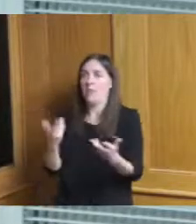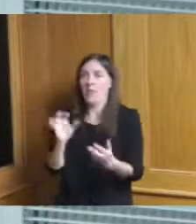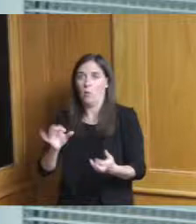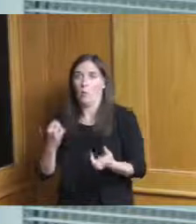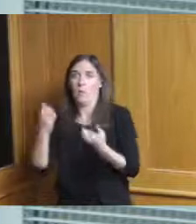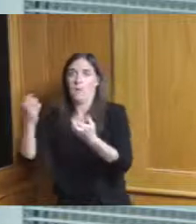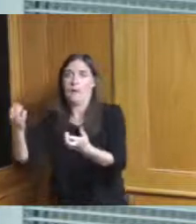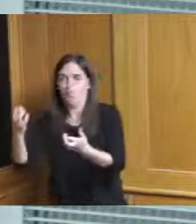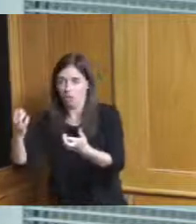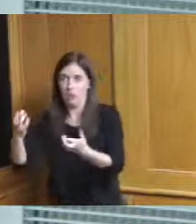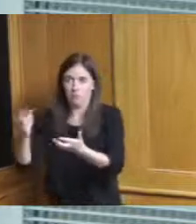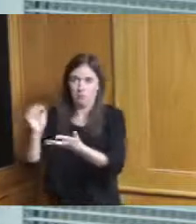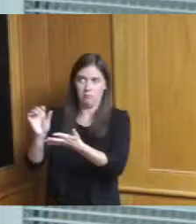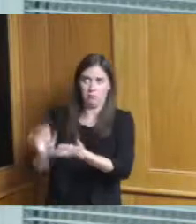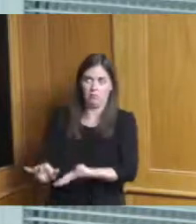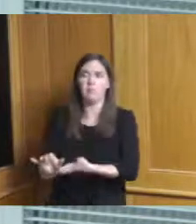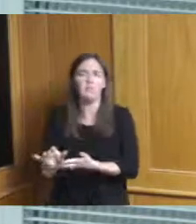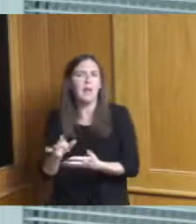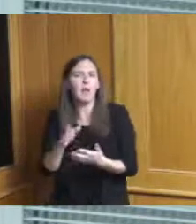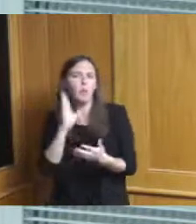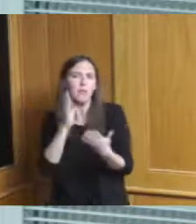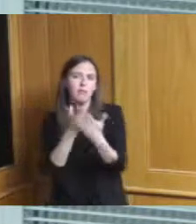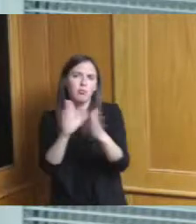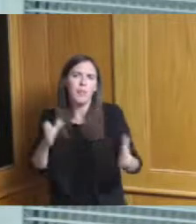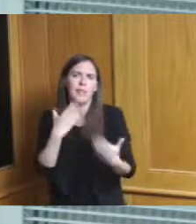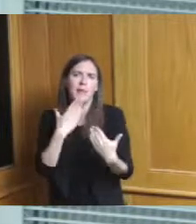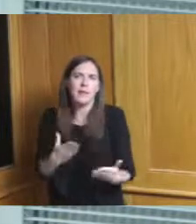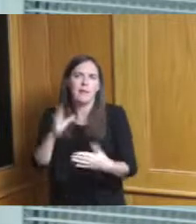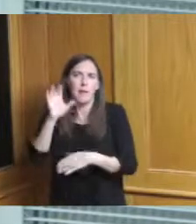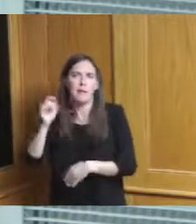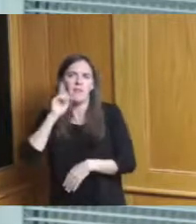generally they are thanking the company for their wow investments and their jobs yes